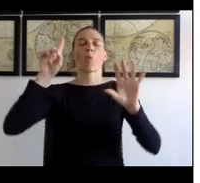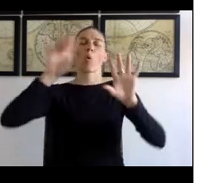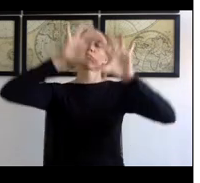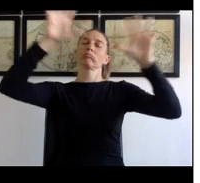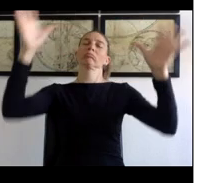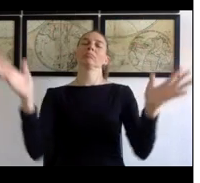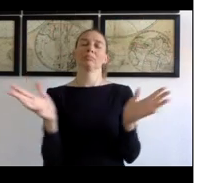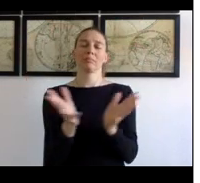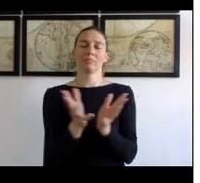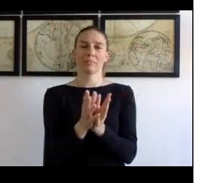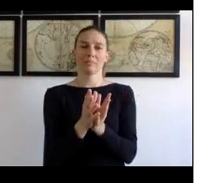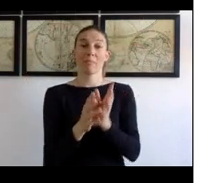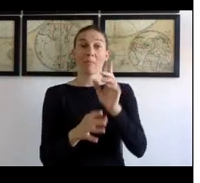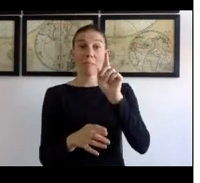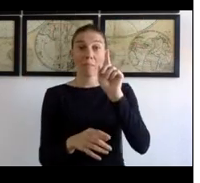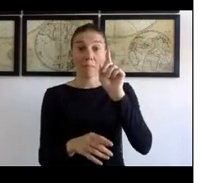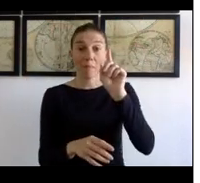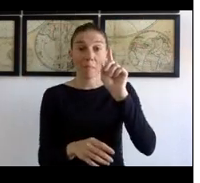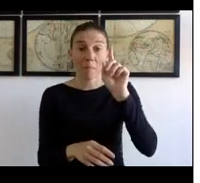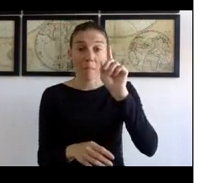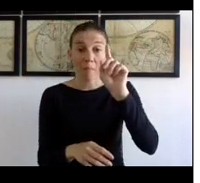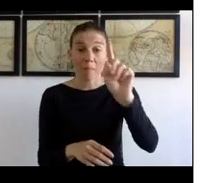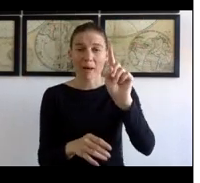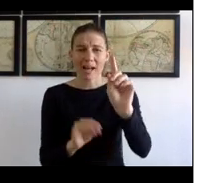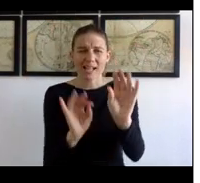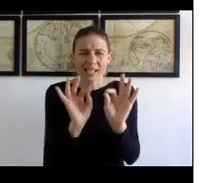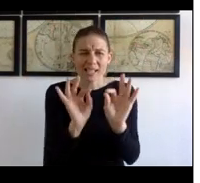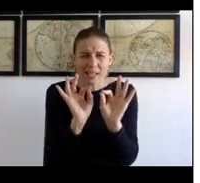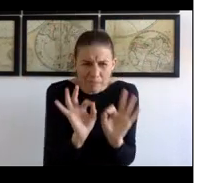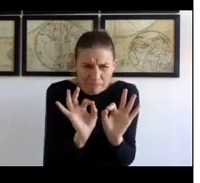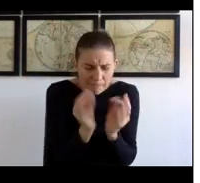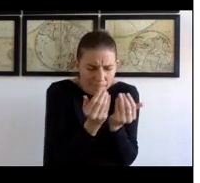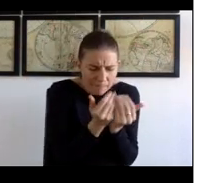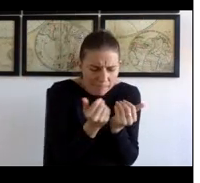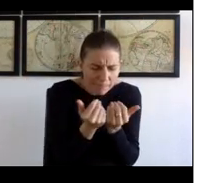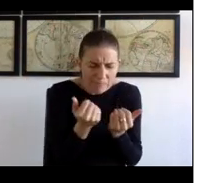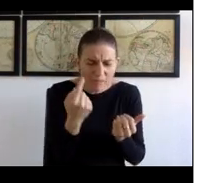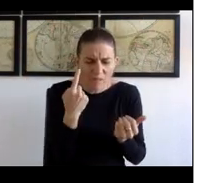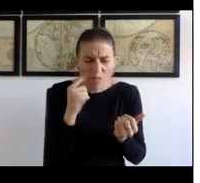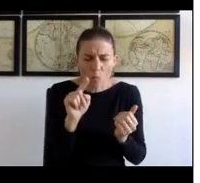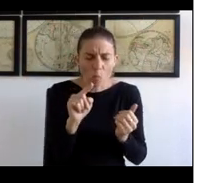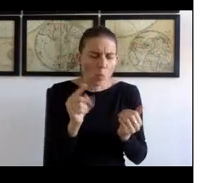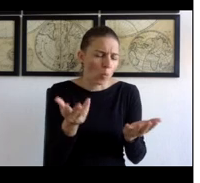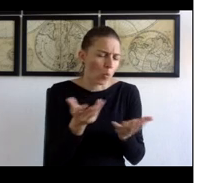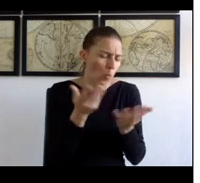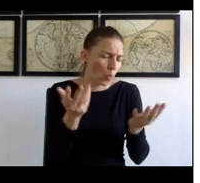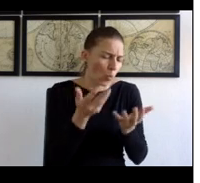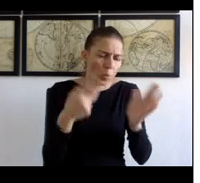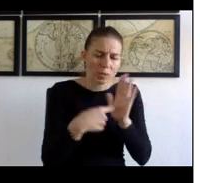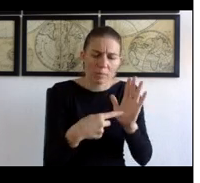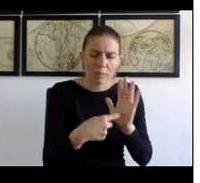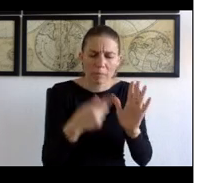at a very low level of disaggregation, like disaggregation of self-employment